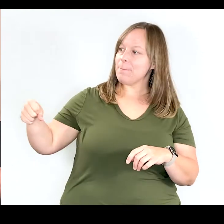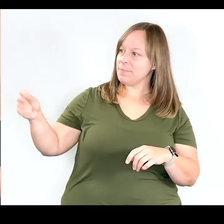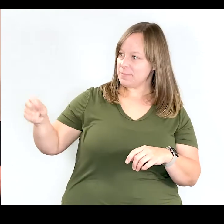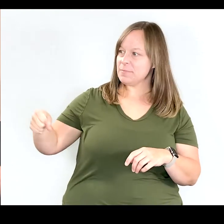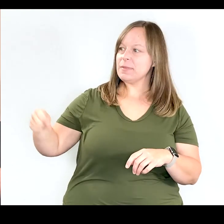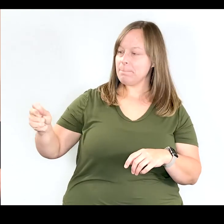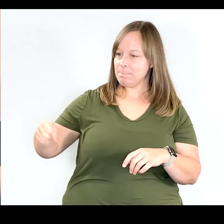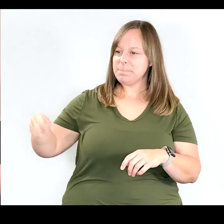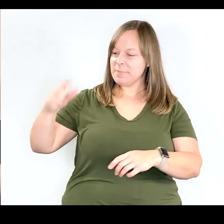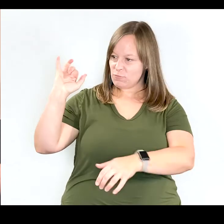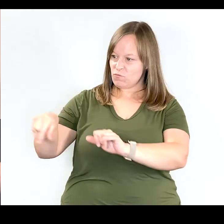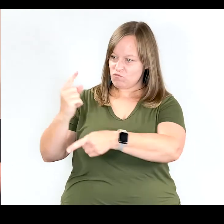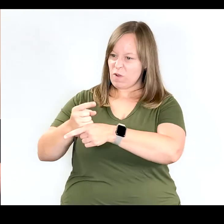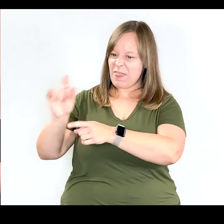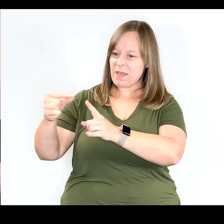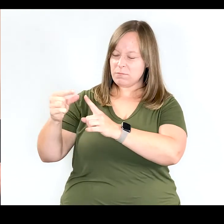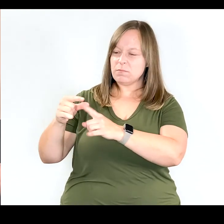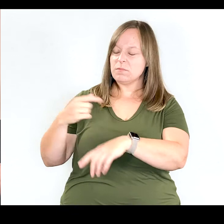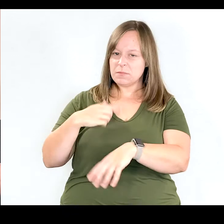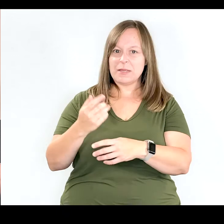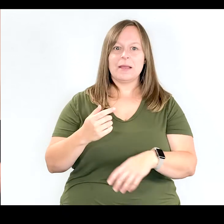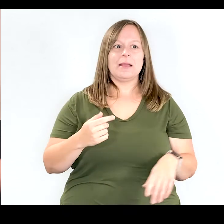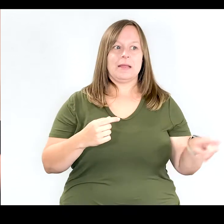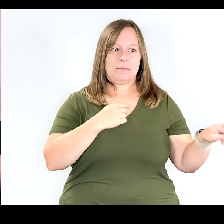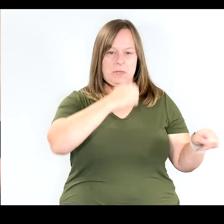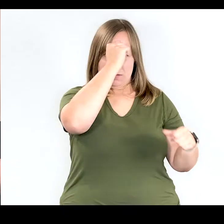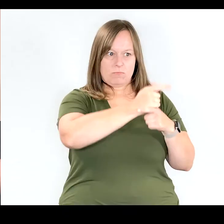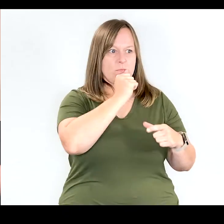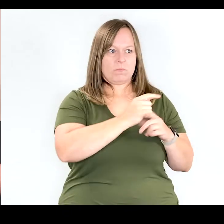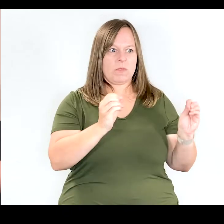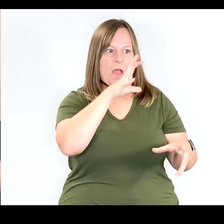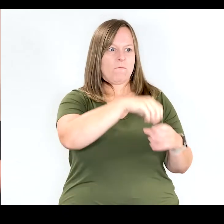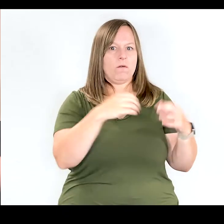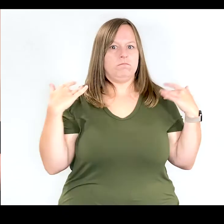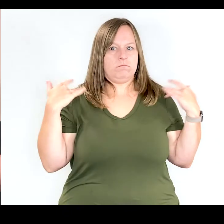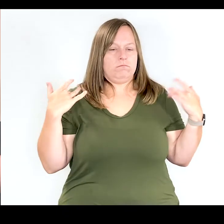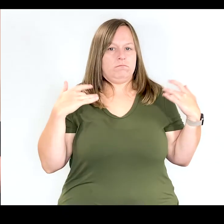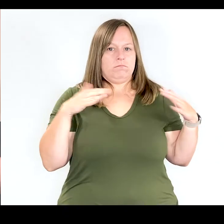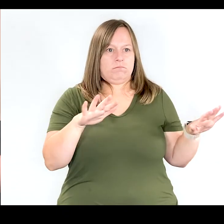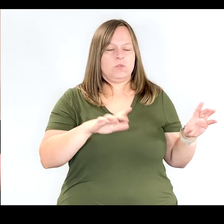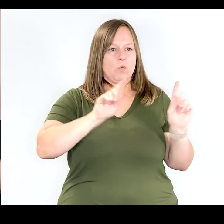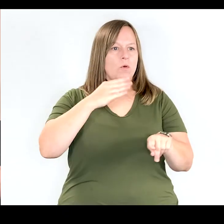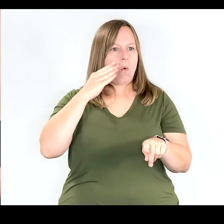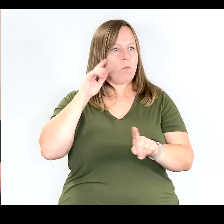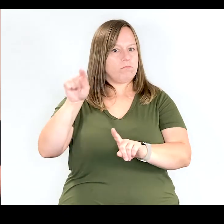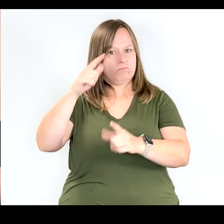Those are key words. That was-- That was the key words. That was when. She said, me, my brother, and my sister had nothing to do with that. If she wanted to go home, she go home.